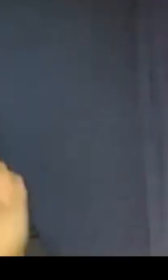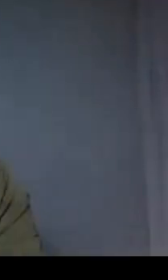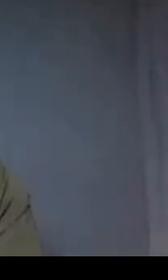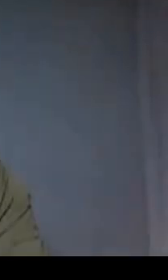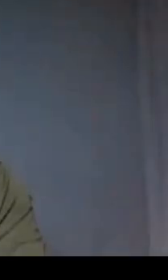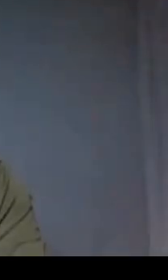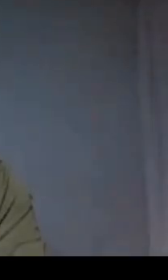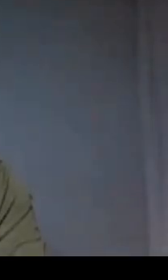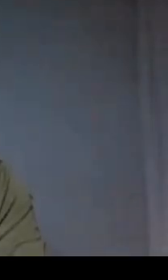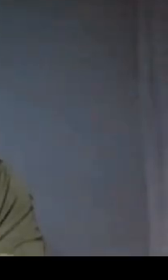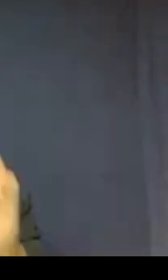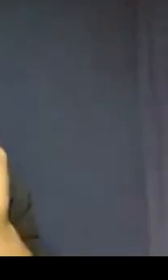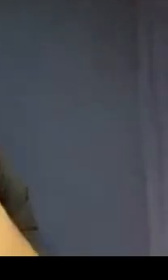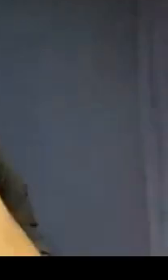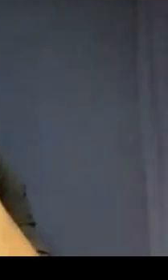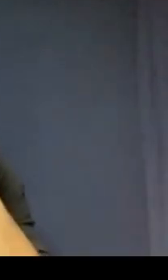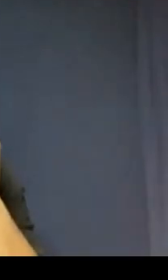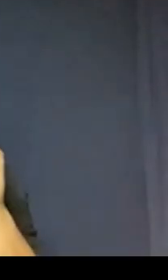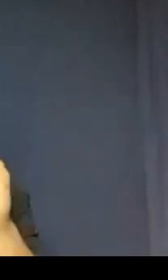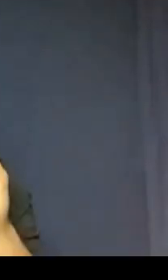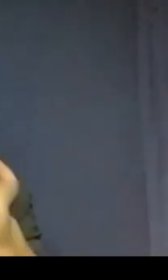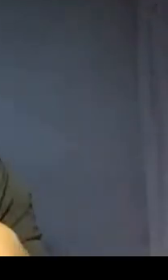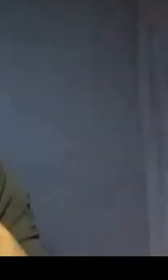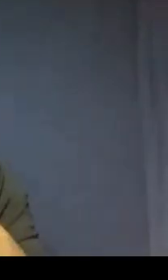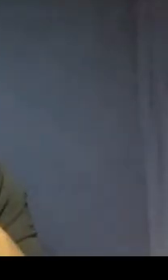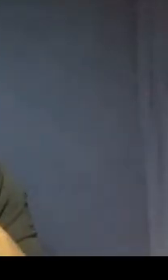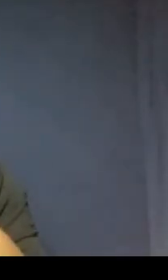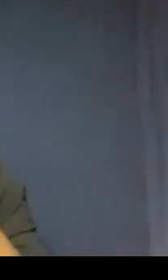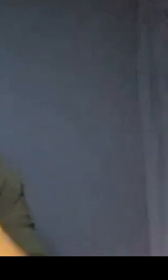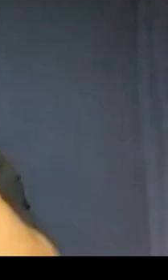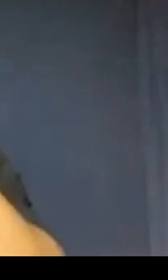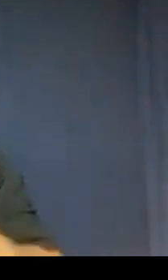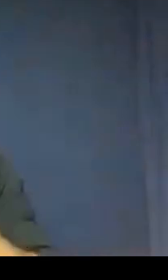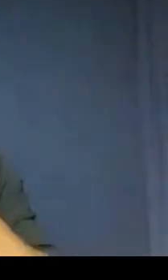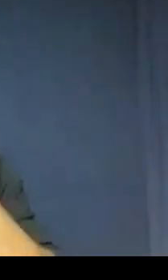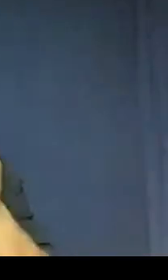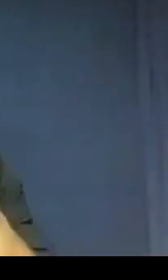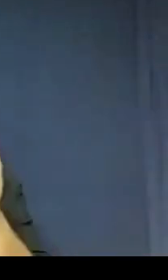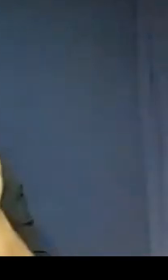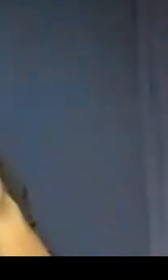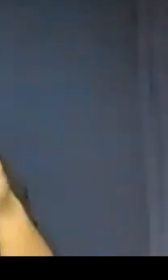OK, so I think I can do this. Let's see.